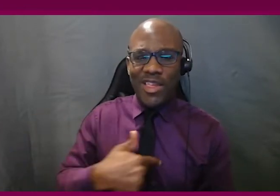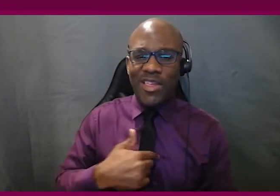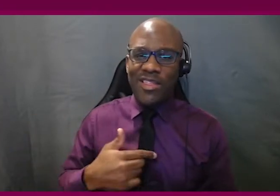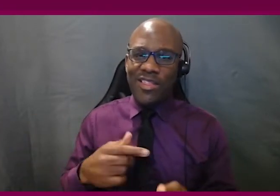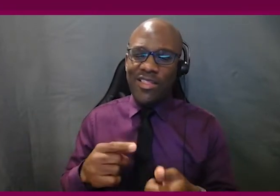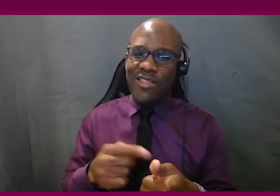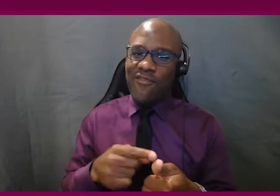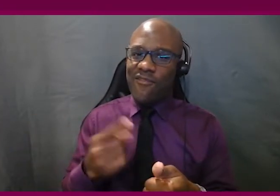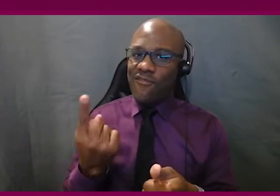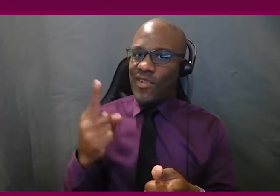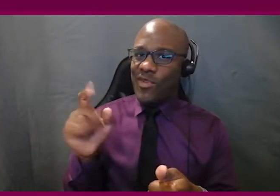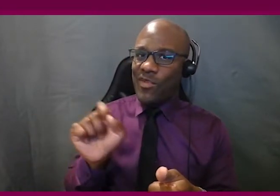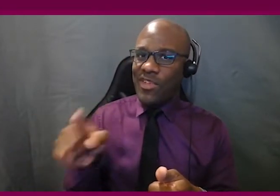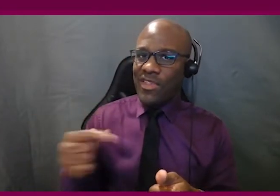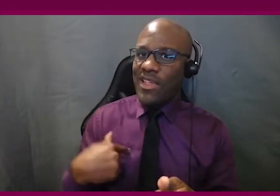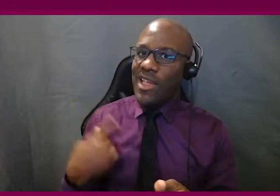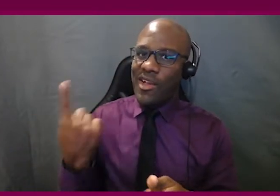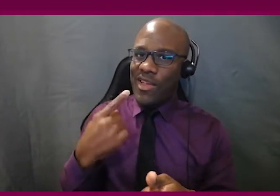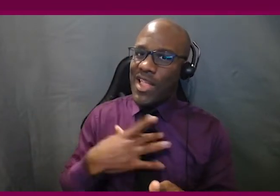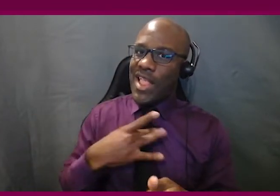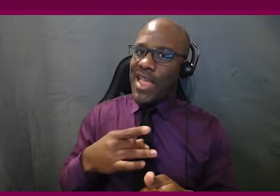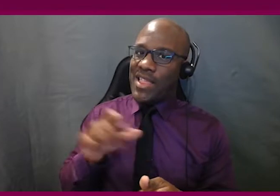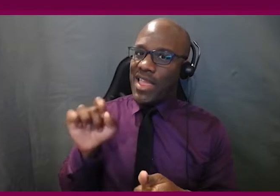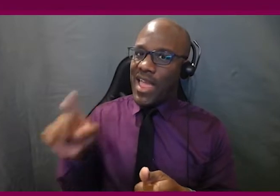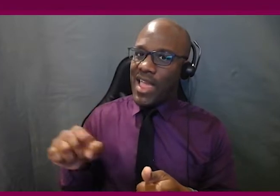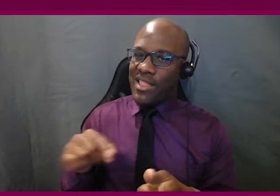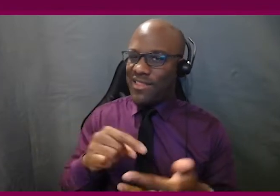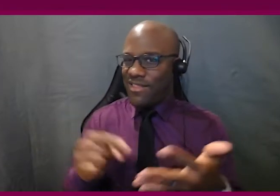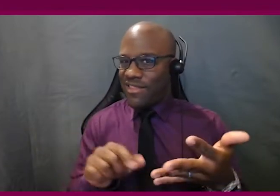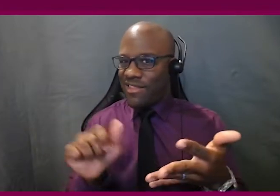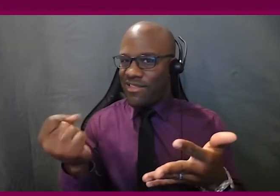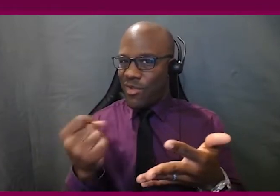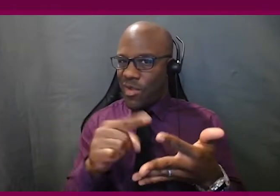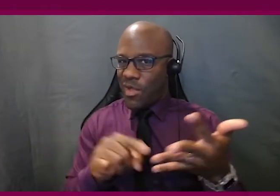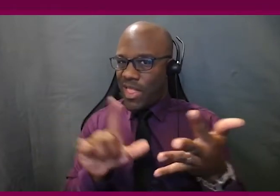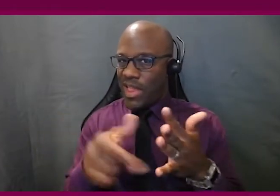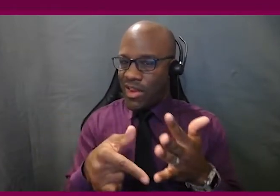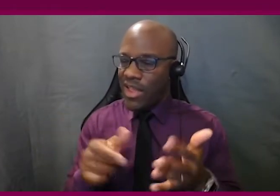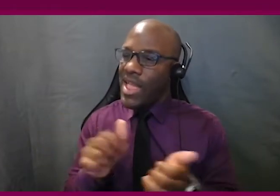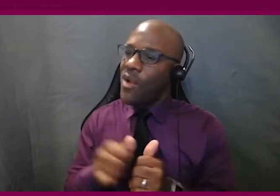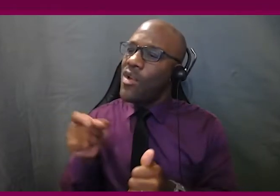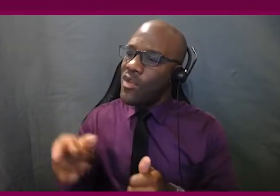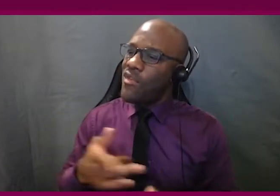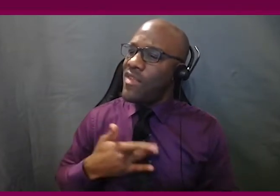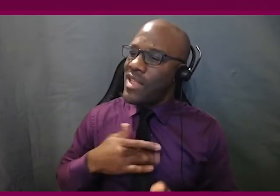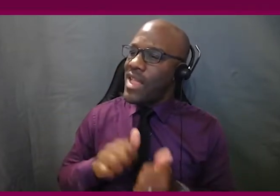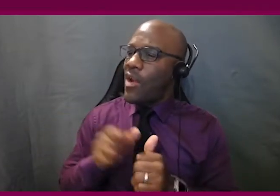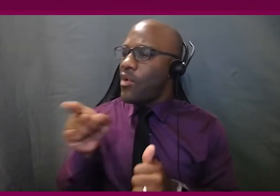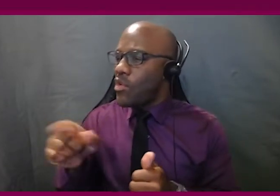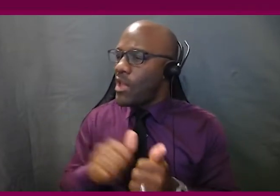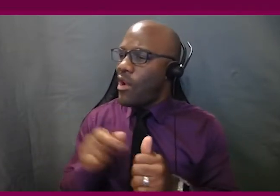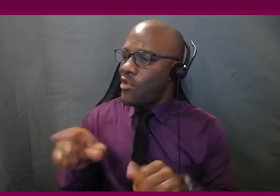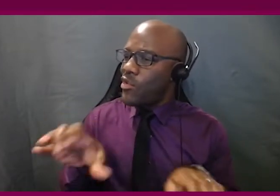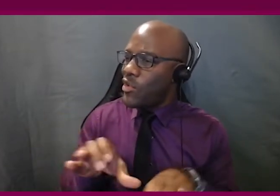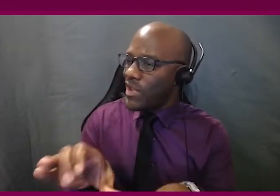The first question that I always like to ask our guests before we get into the super important questions is, how are you? How are you feeling? How are you doing?